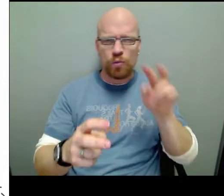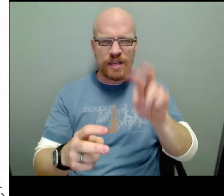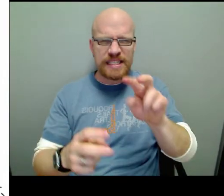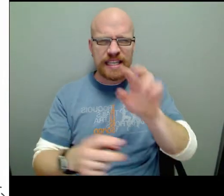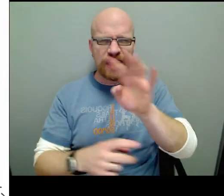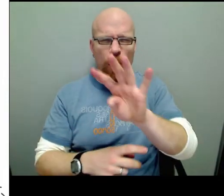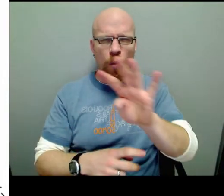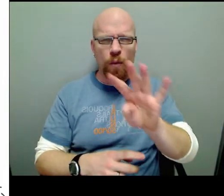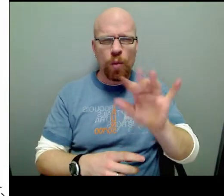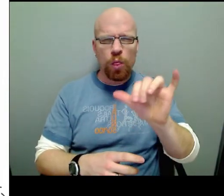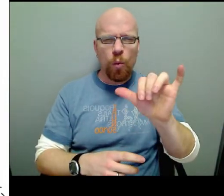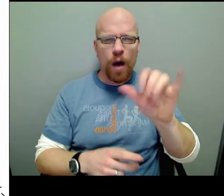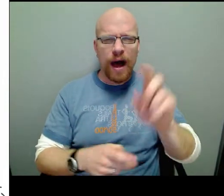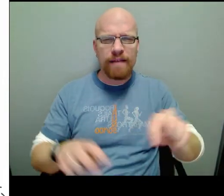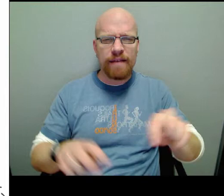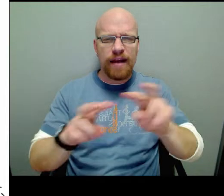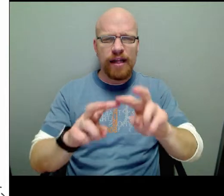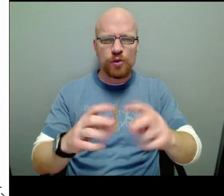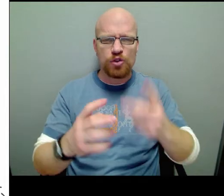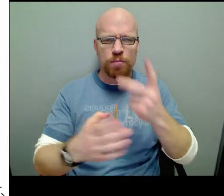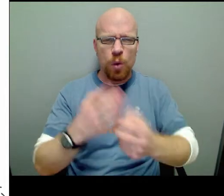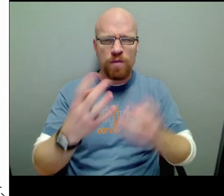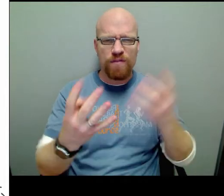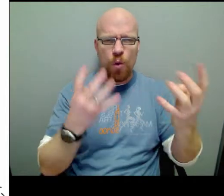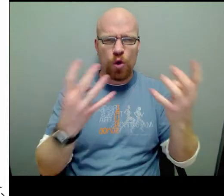We see, though, the y value are both 4.